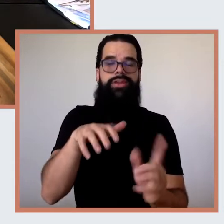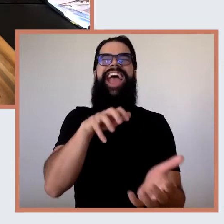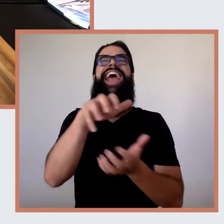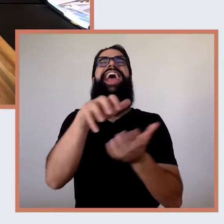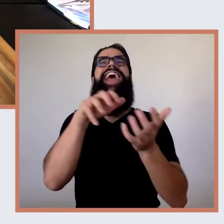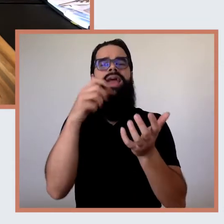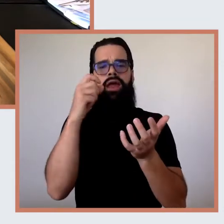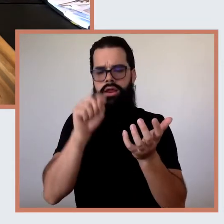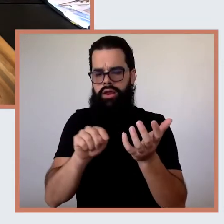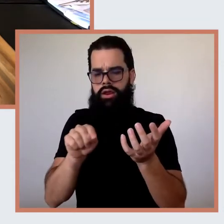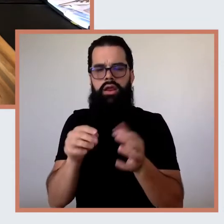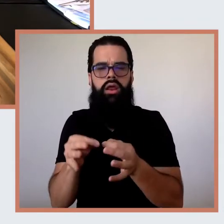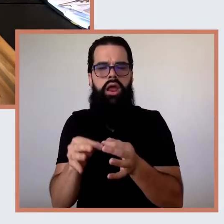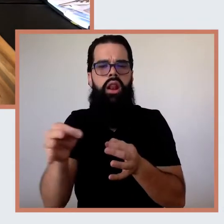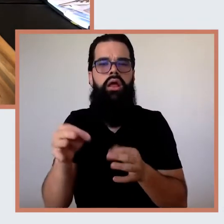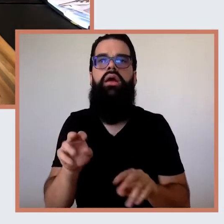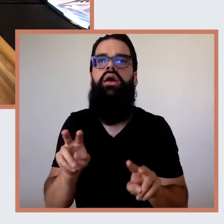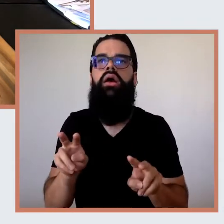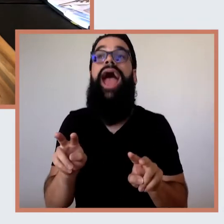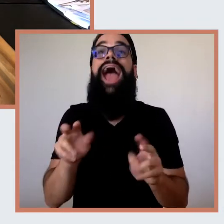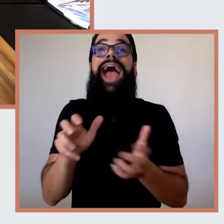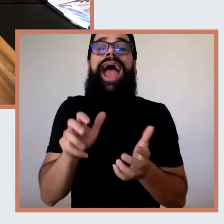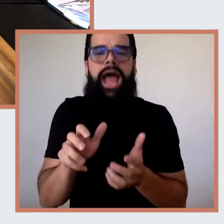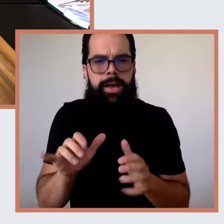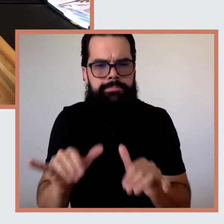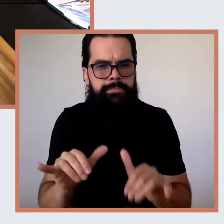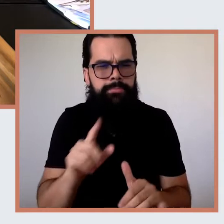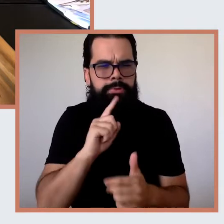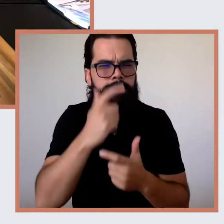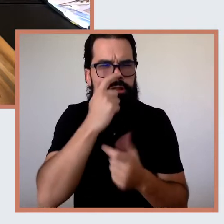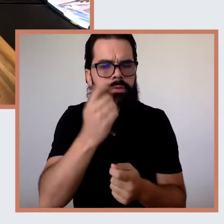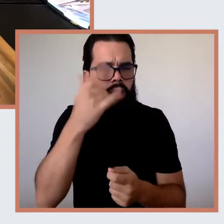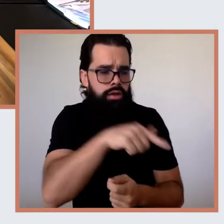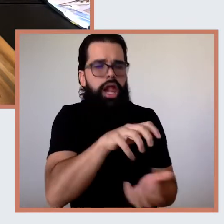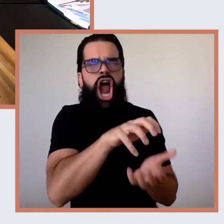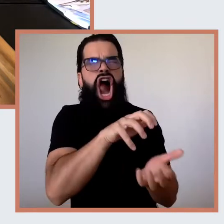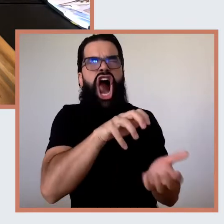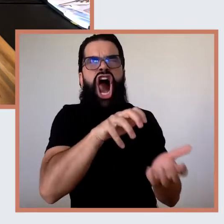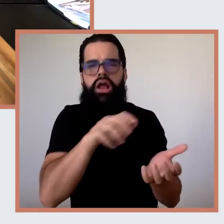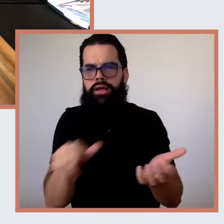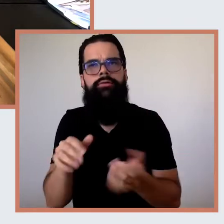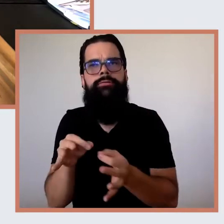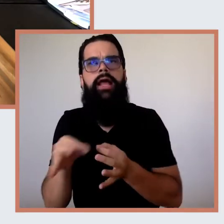of the audience that the laughter was delayed. The laughter kept coming after it, and we kept thinking,